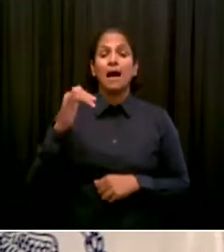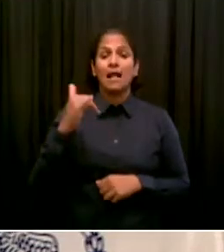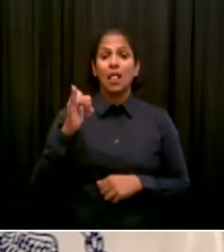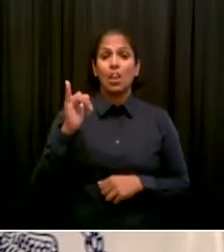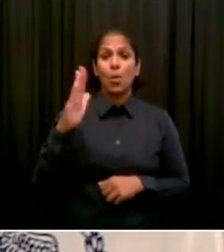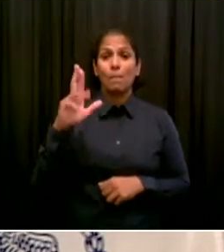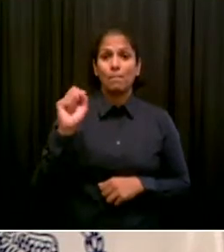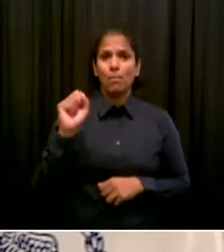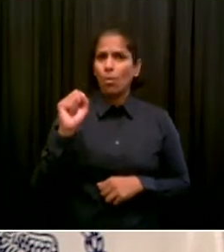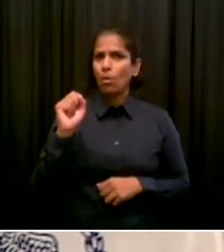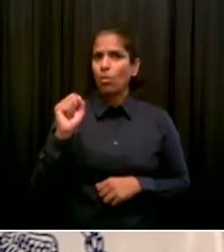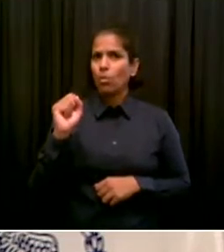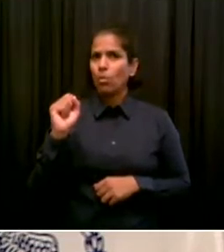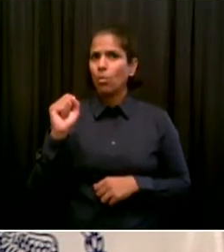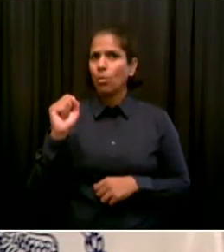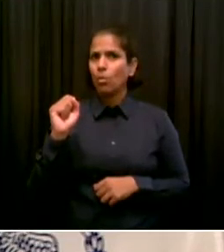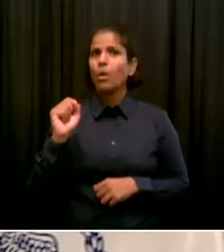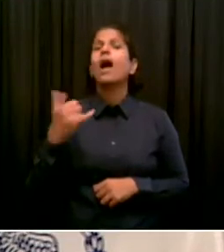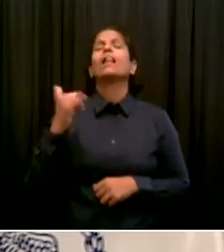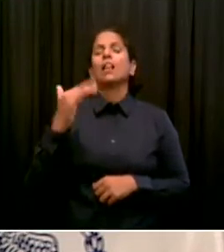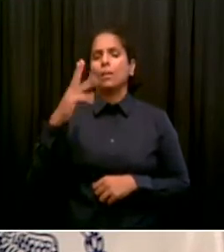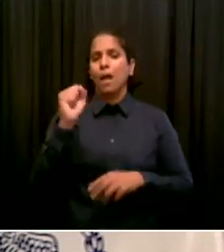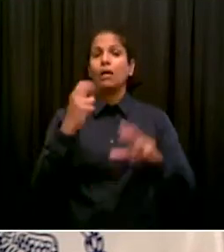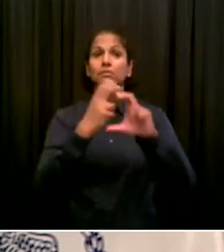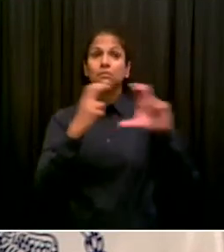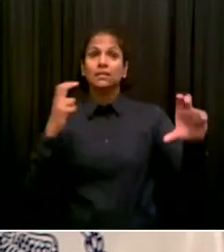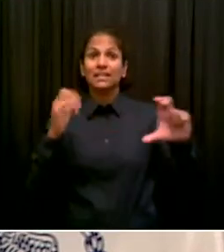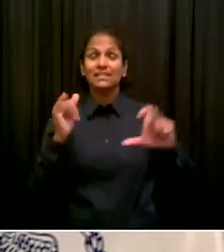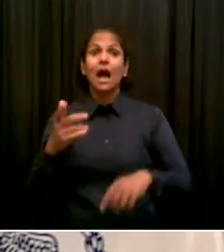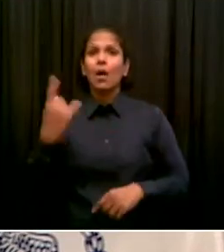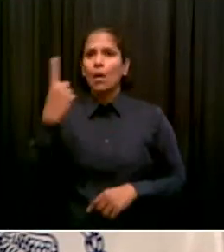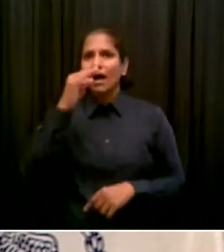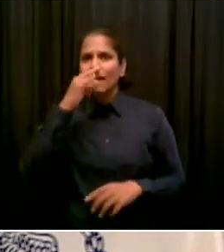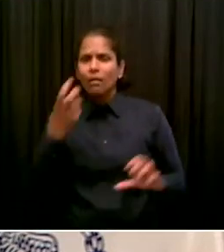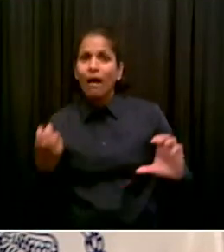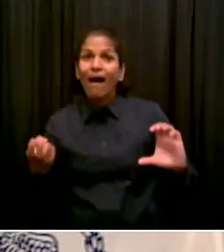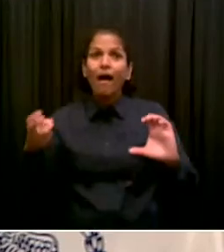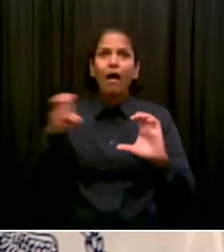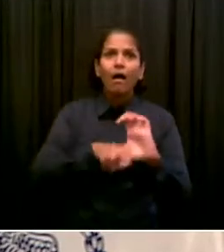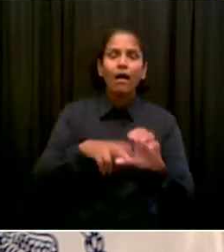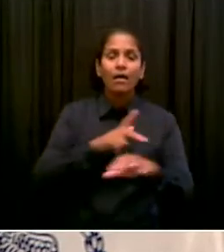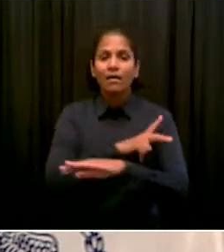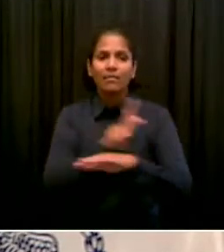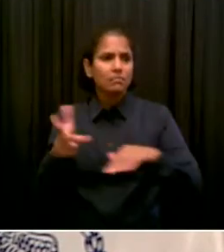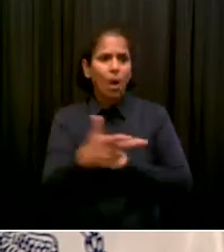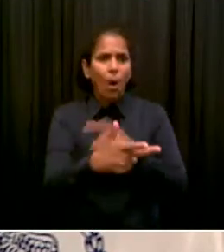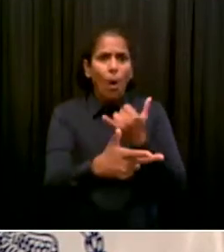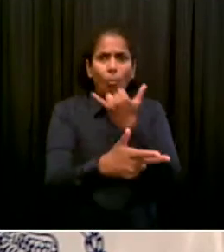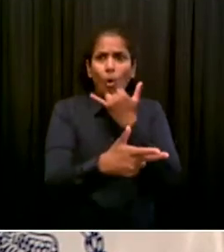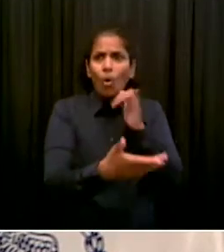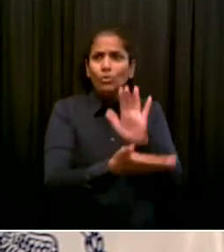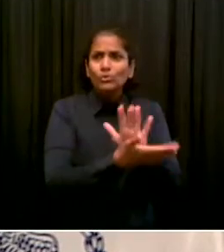BUSING ISSUES WE HAVE HERAD ABOUT AT NEW YORK ONE.